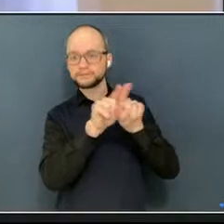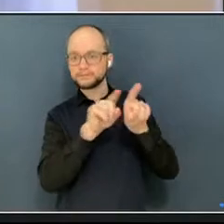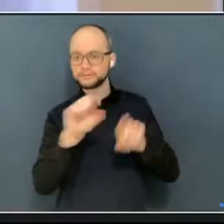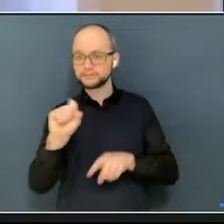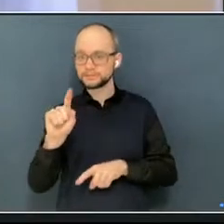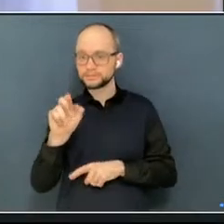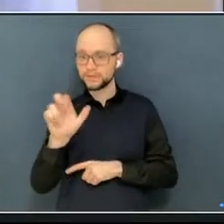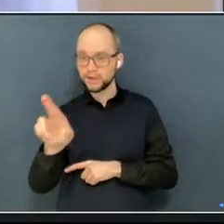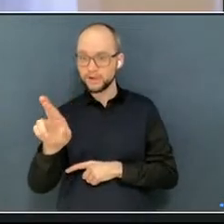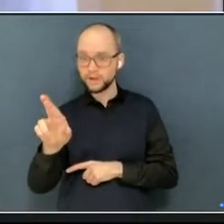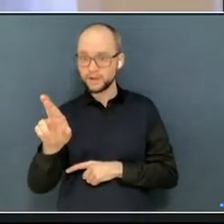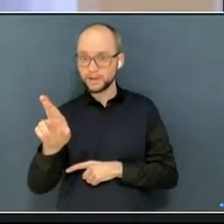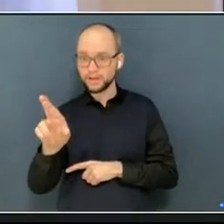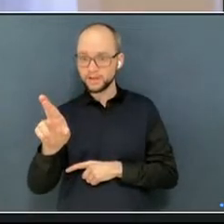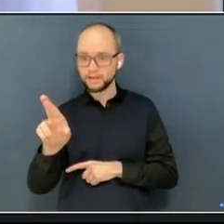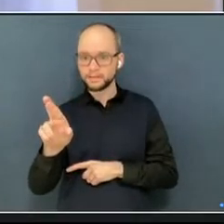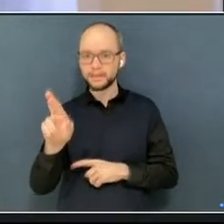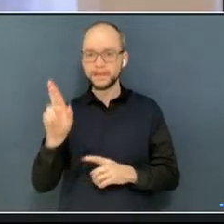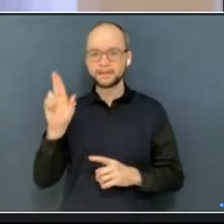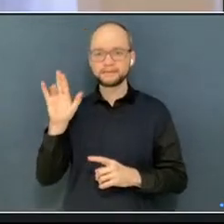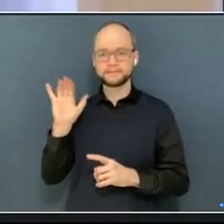And it was then that he whispered something of infinite love